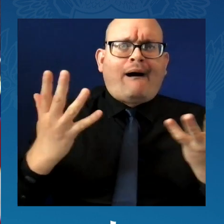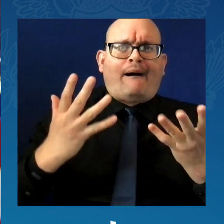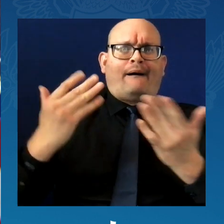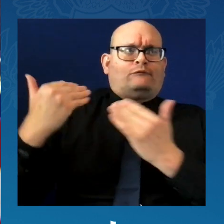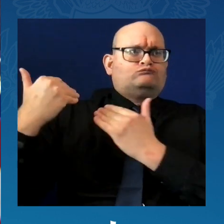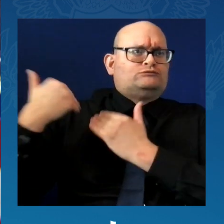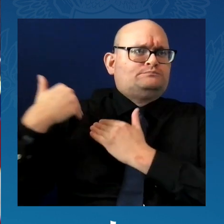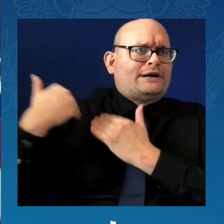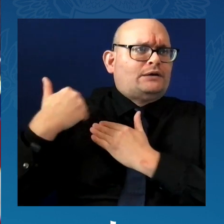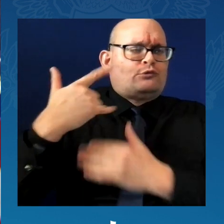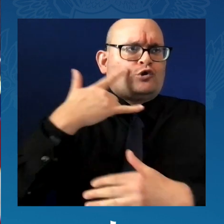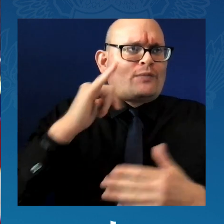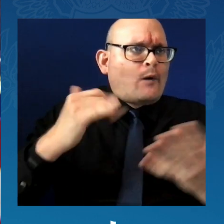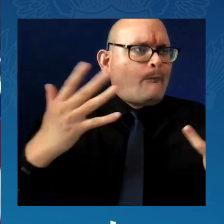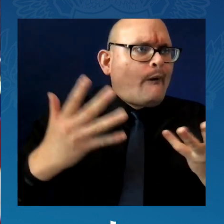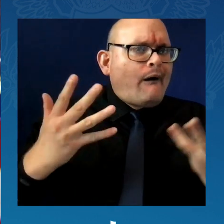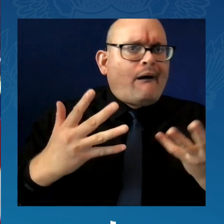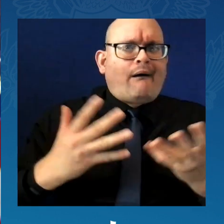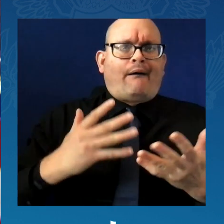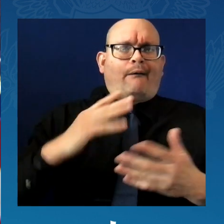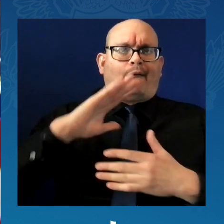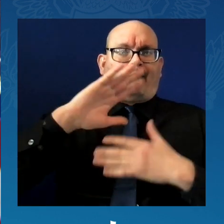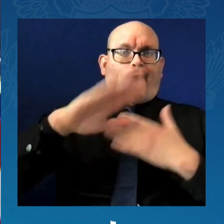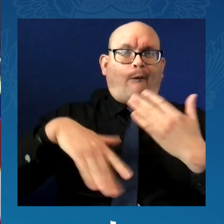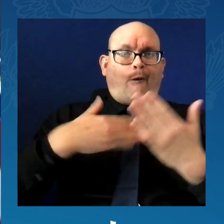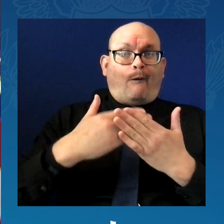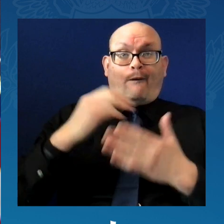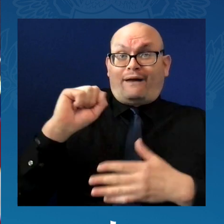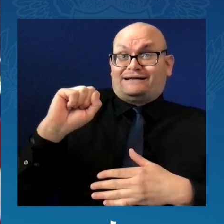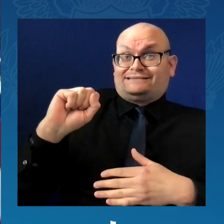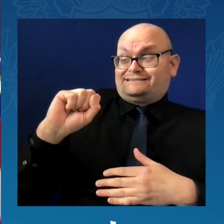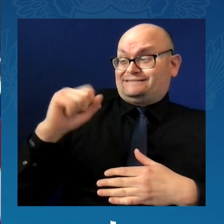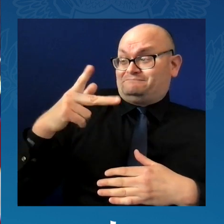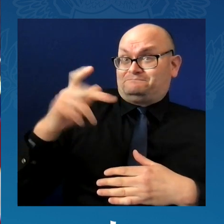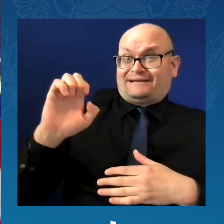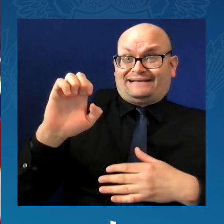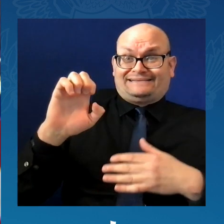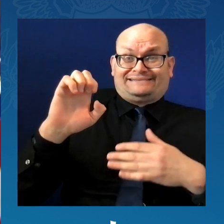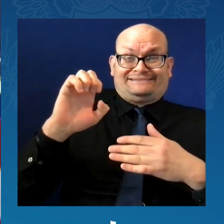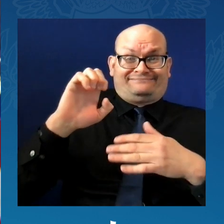all space-faring nations. Since our last meeting,